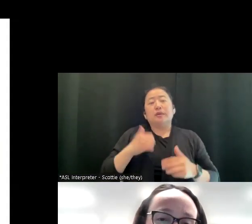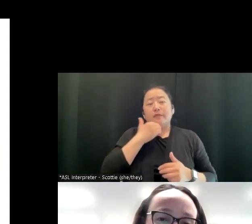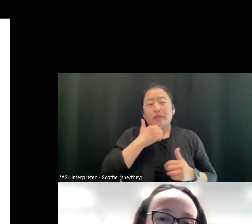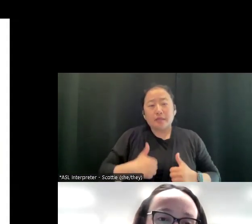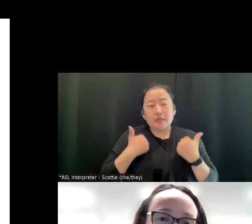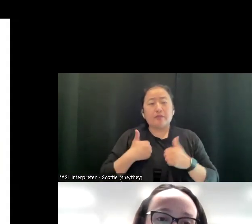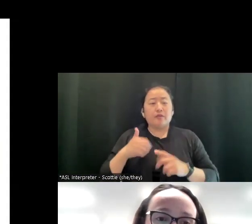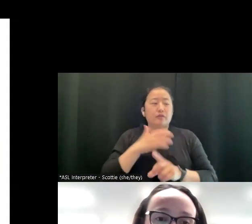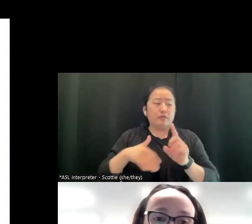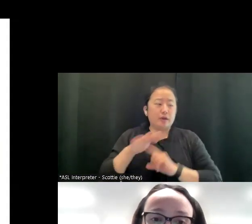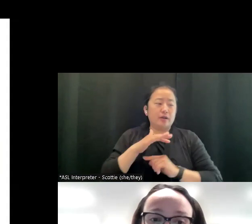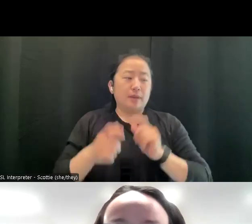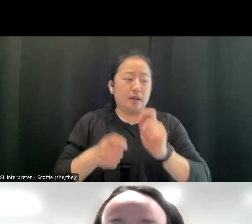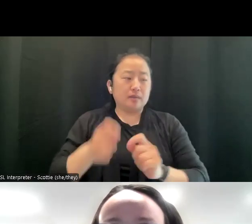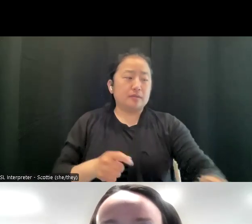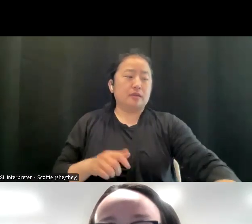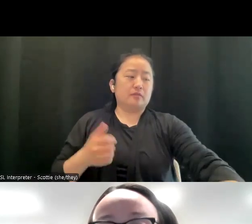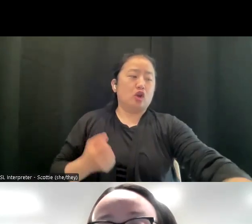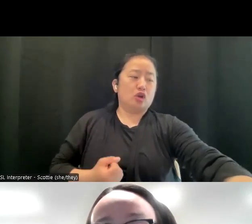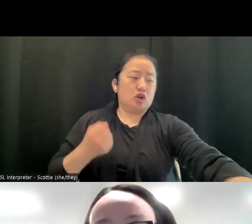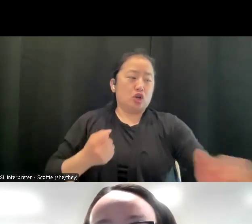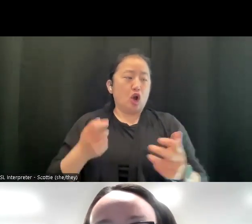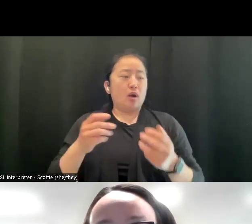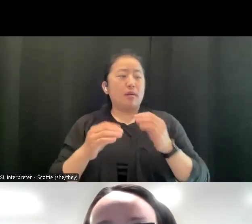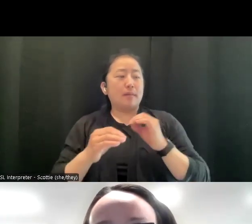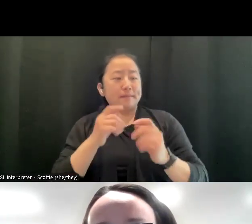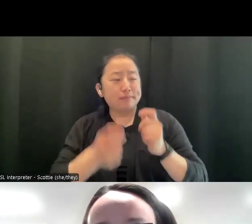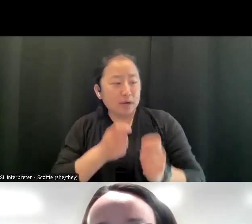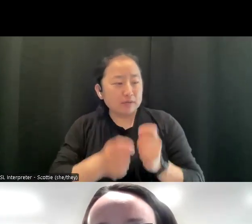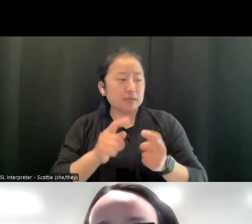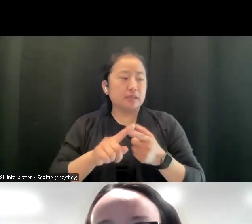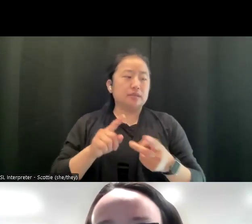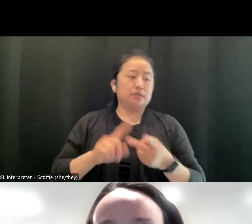home systems and recreation sports and leisure. And in this picture, you can see kind of a few